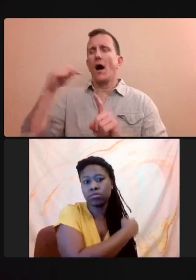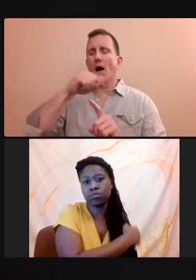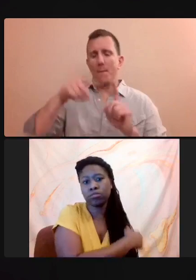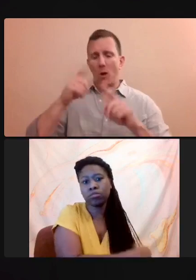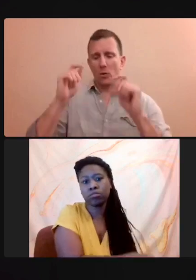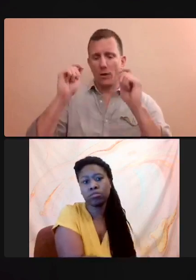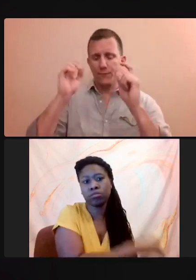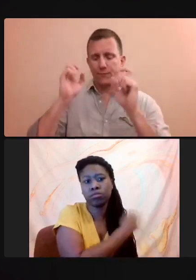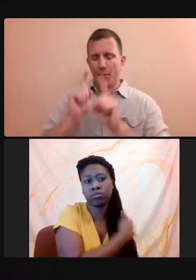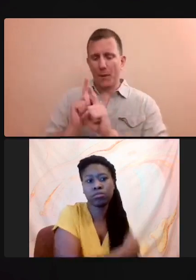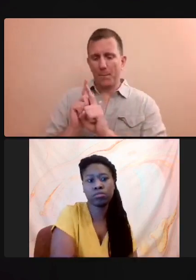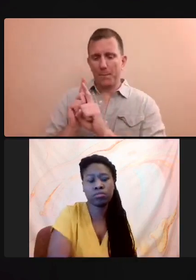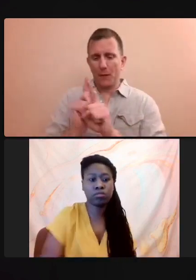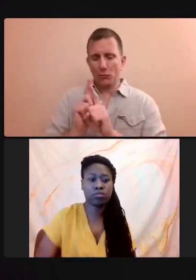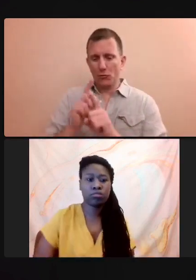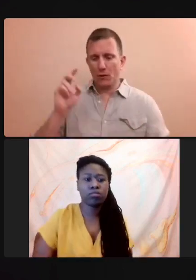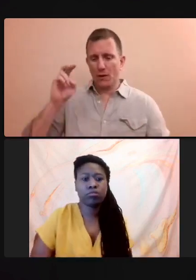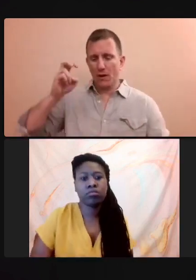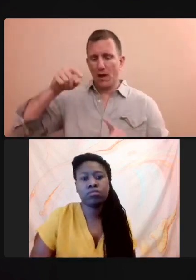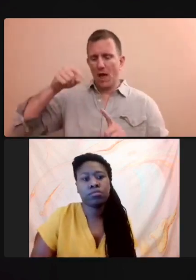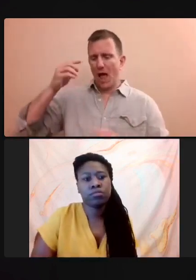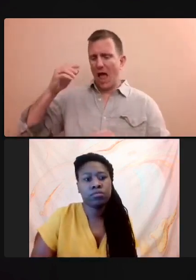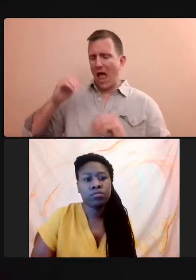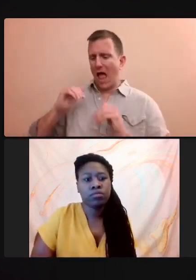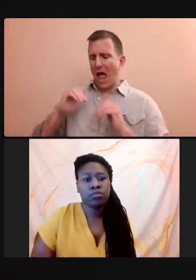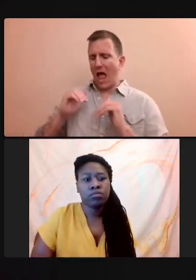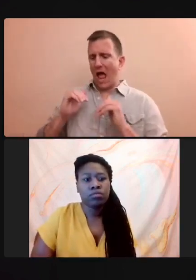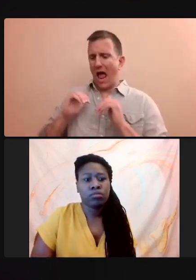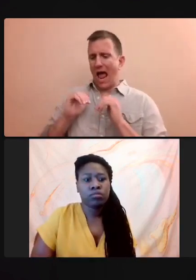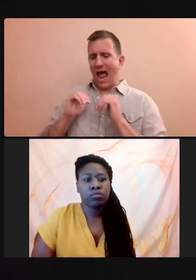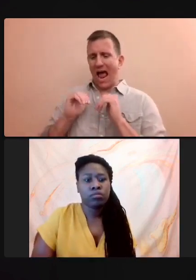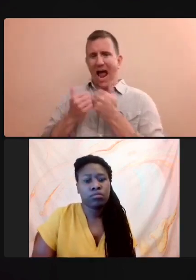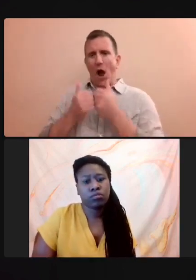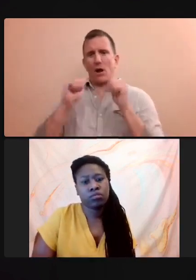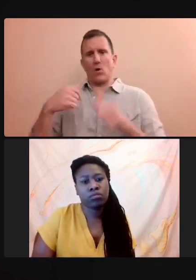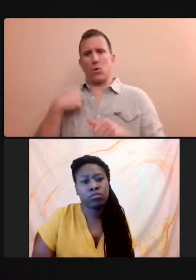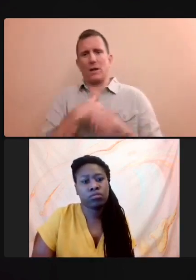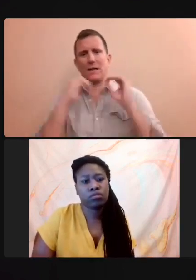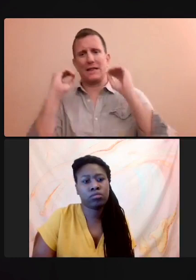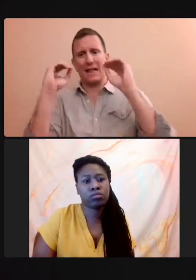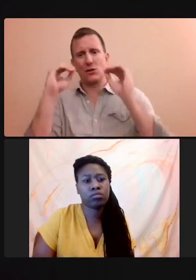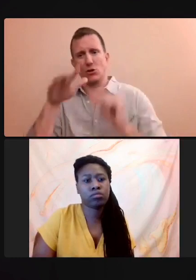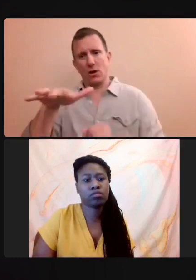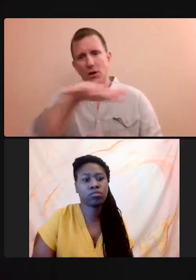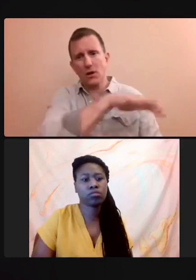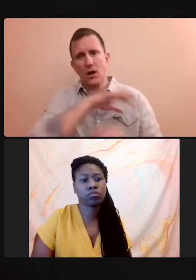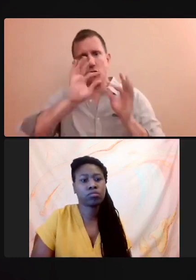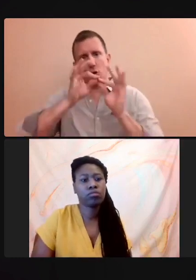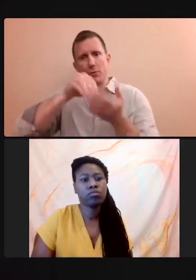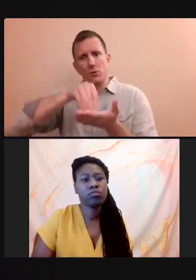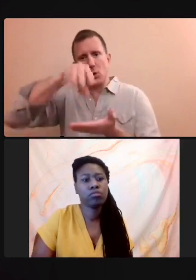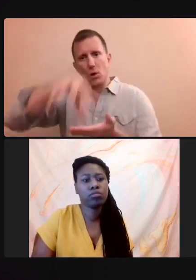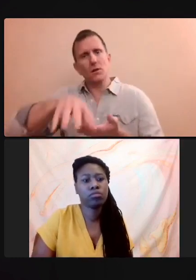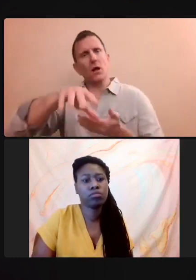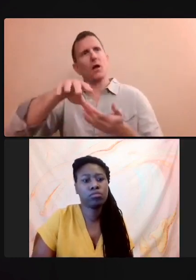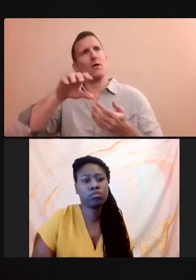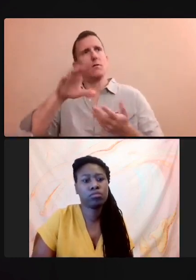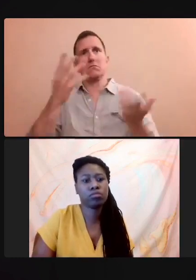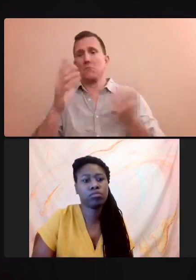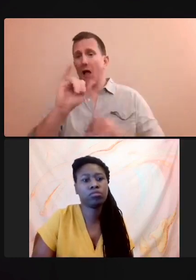resurface again and again when dealing with white interpreters. So I think that it's important that white interpreters don't ask